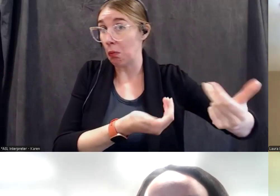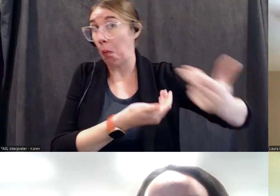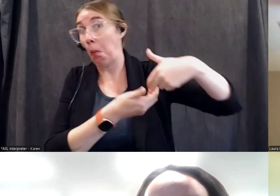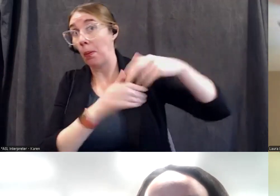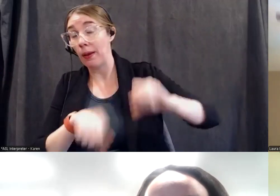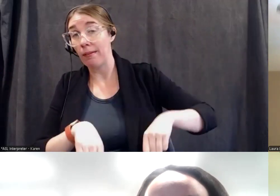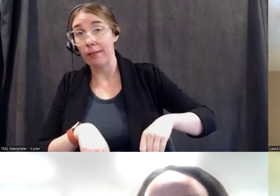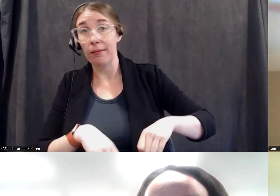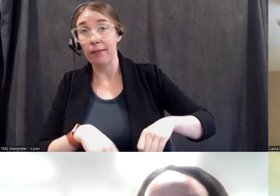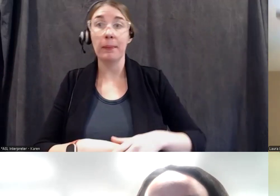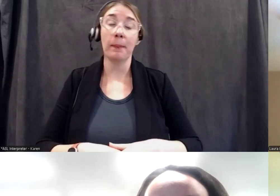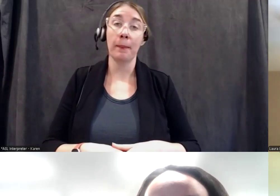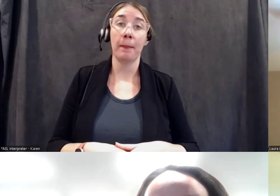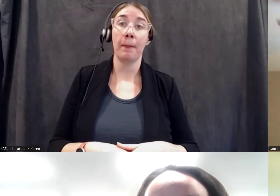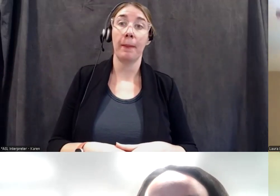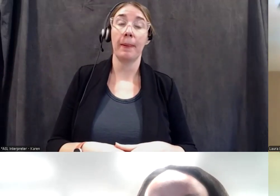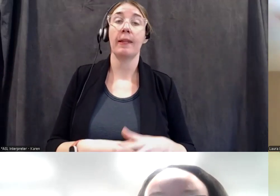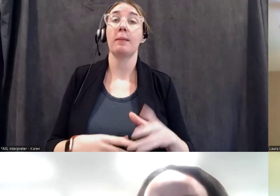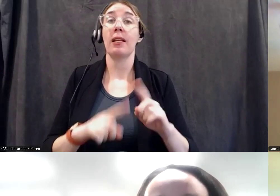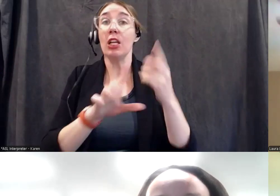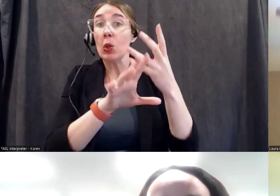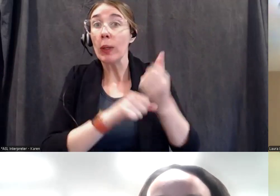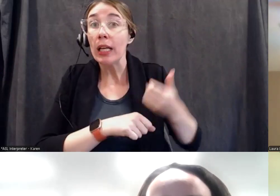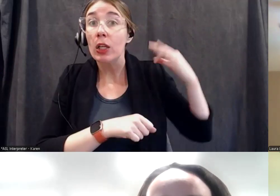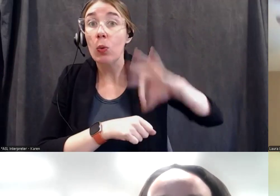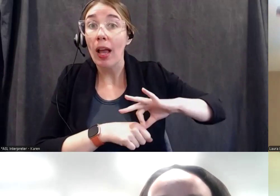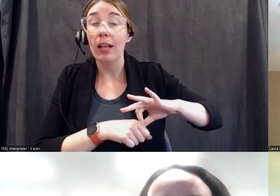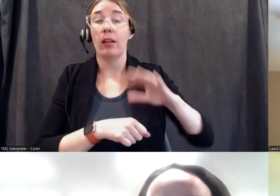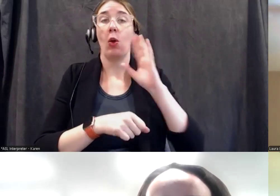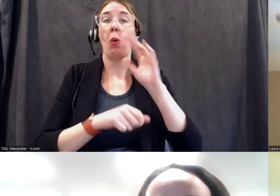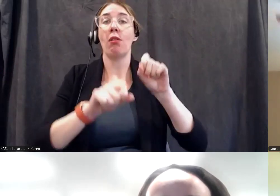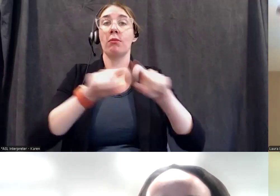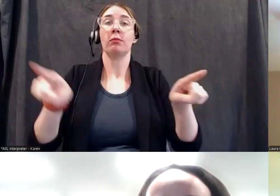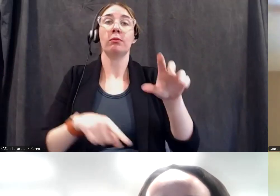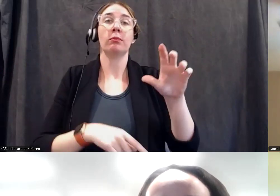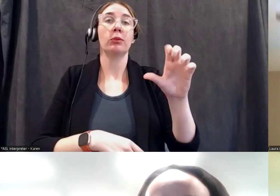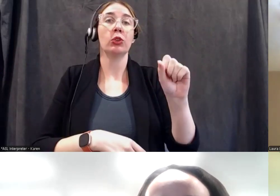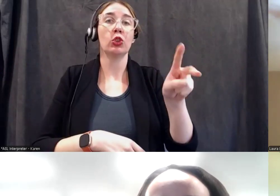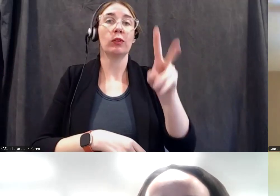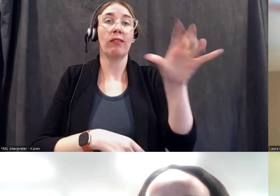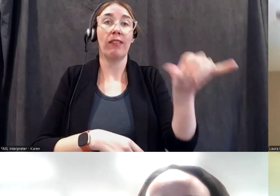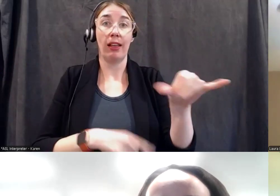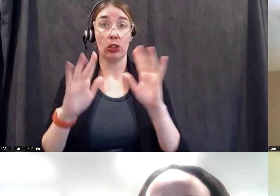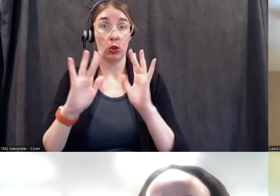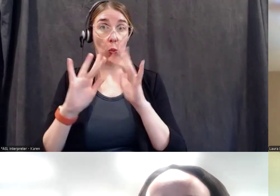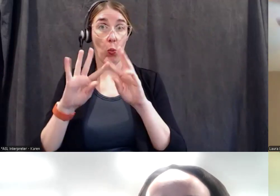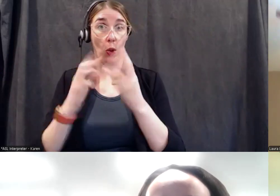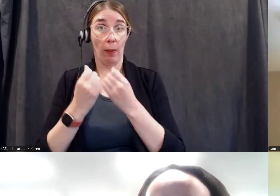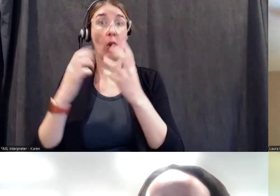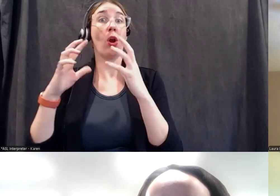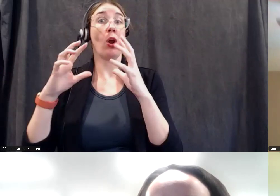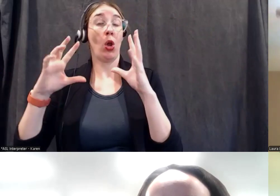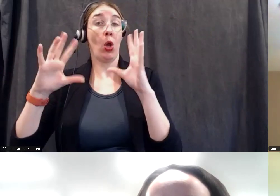you'll need to take that post-survey, so it should come in an email to you tomorrow and